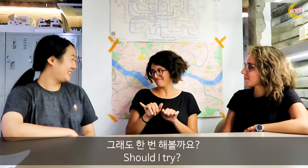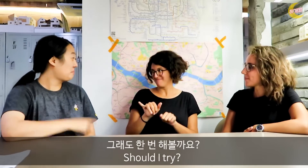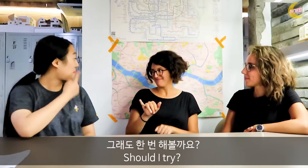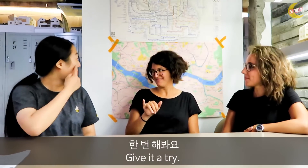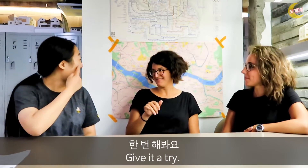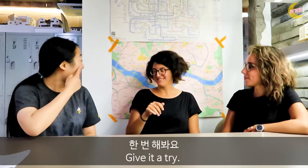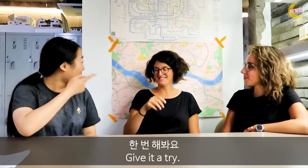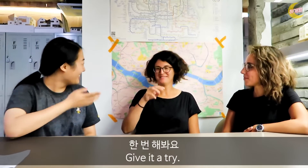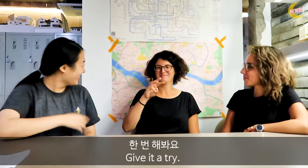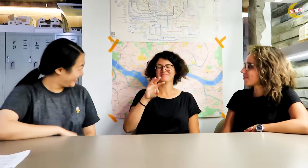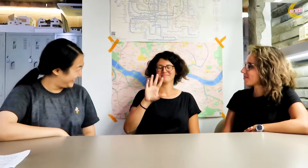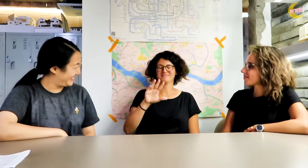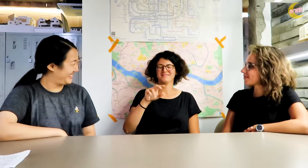Give it a try.